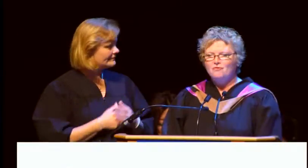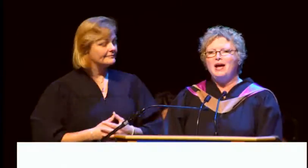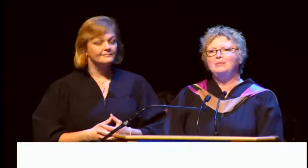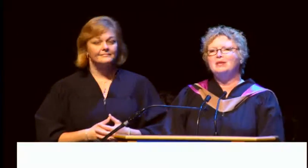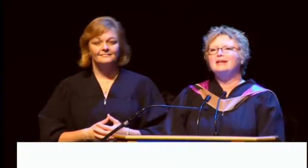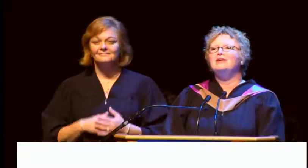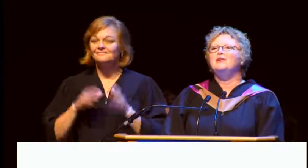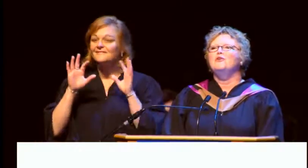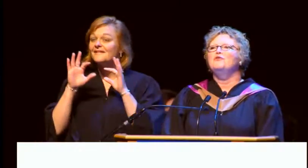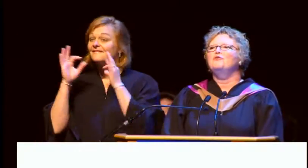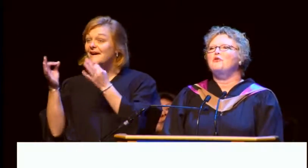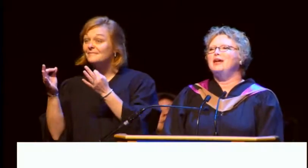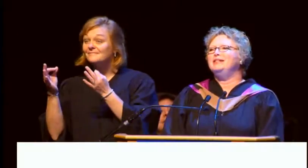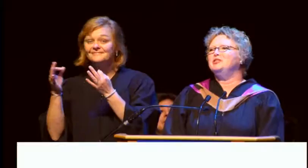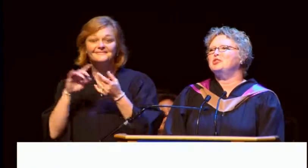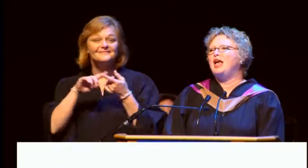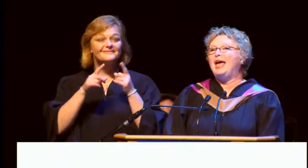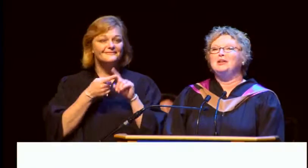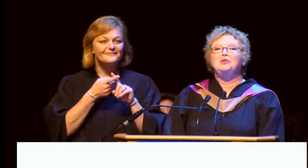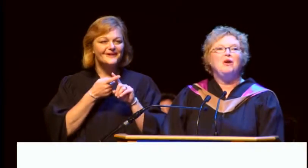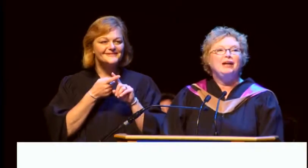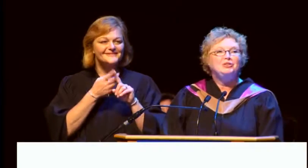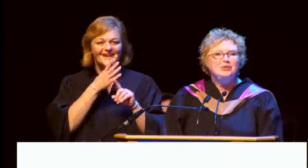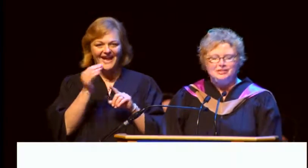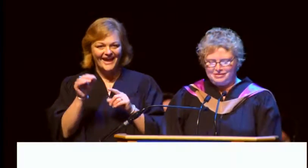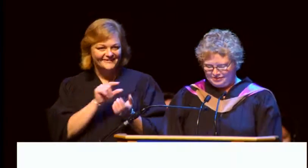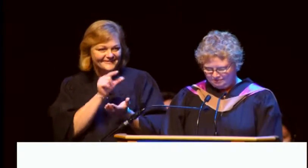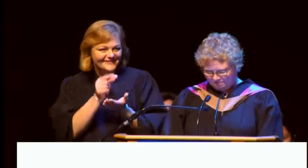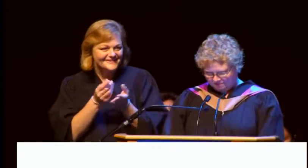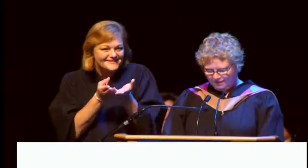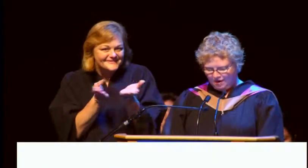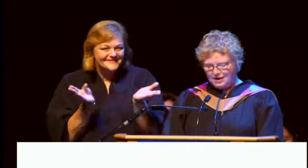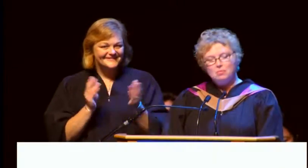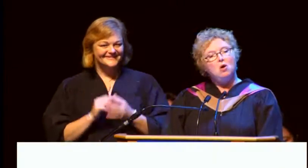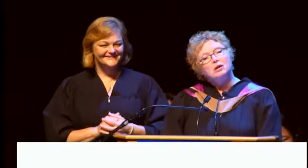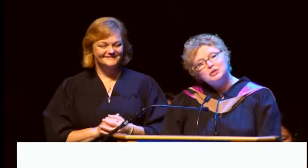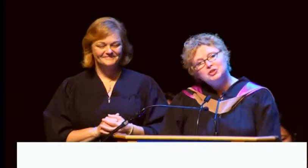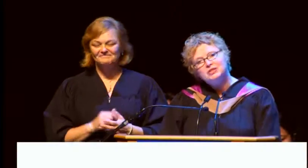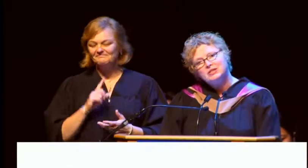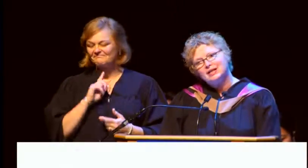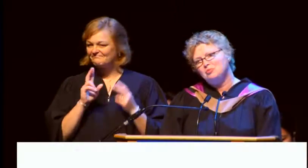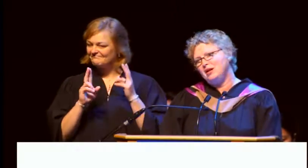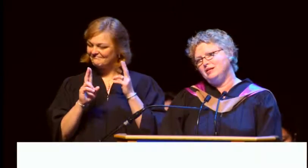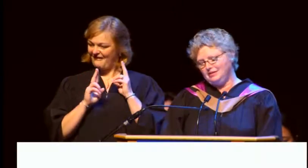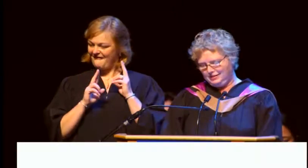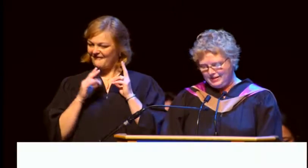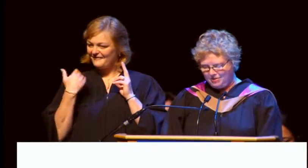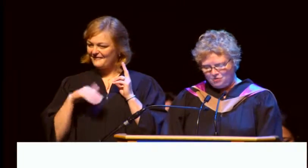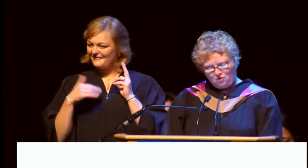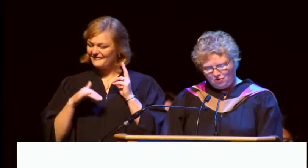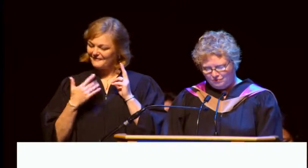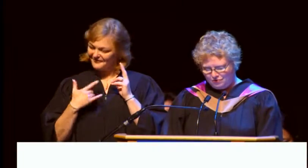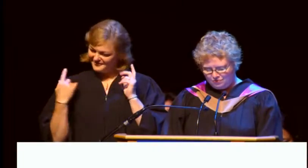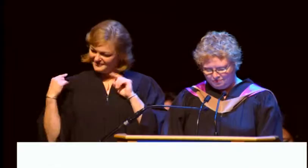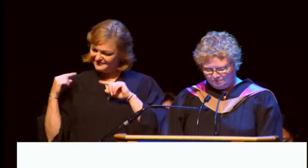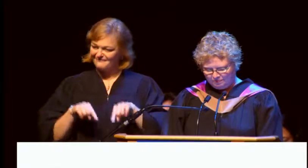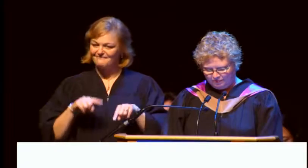FAMILY, FRIENDS AND GRADUATES. I AM HONOURED TO CELEBRATE THIS DAY WITH ALL OF OW.